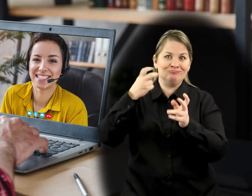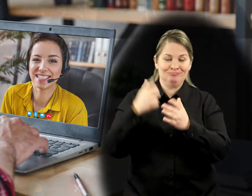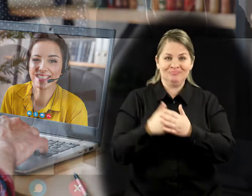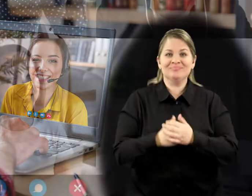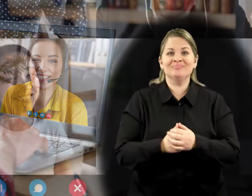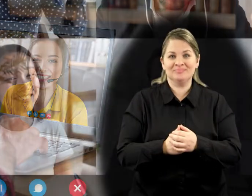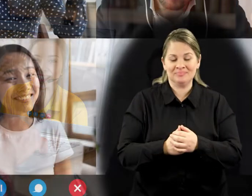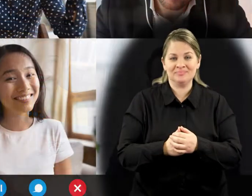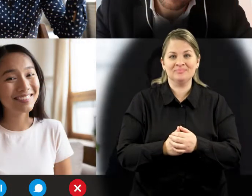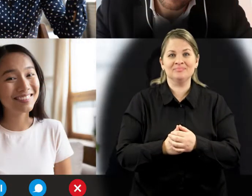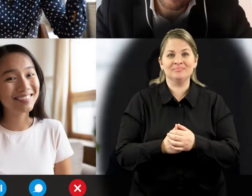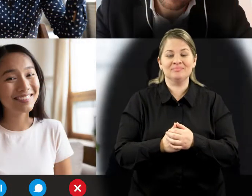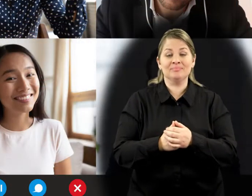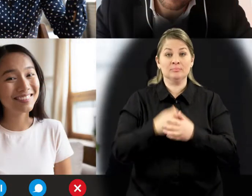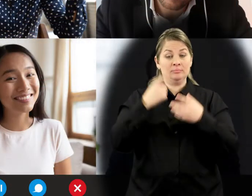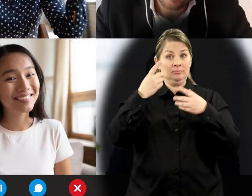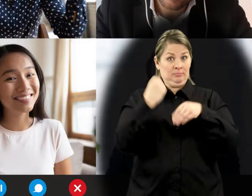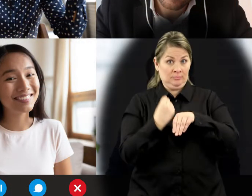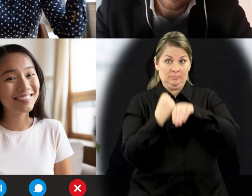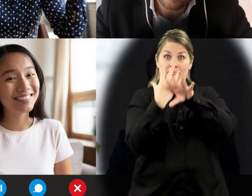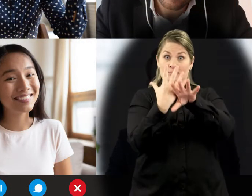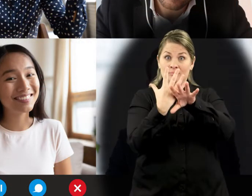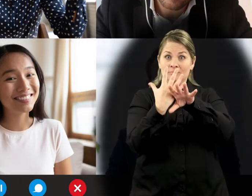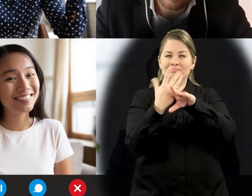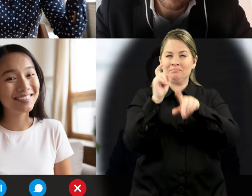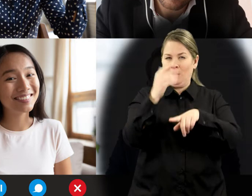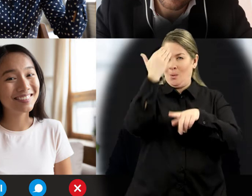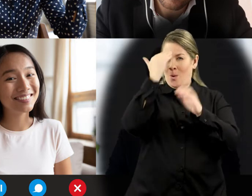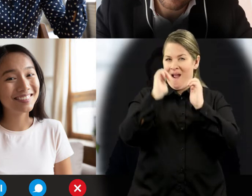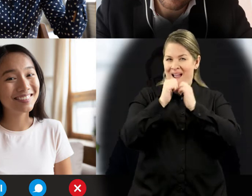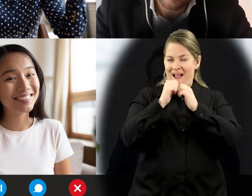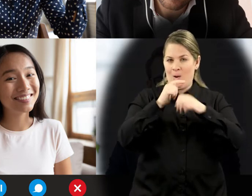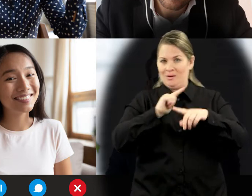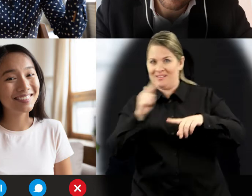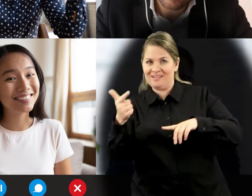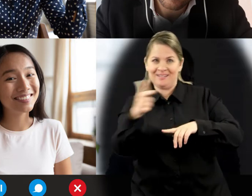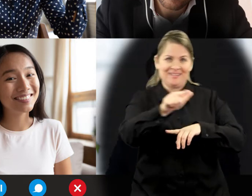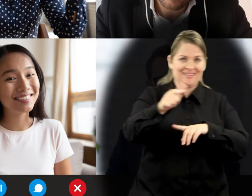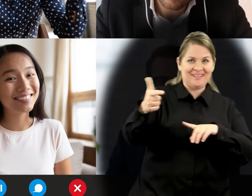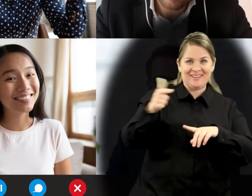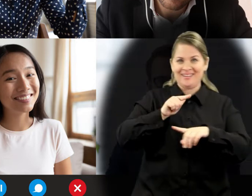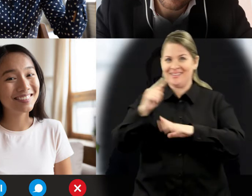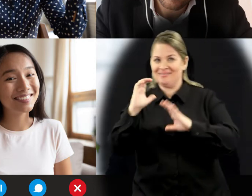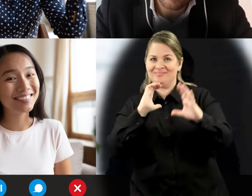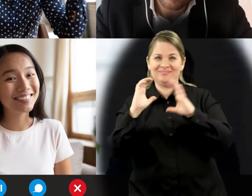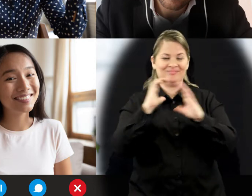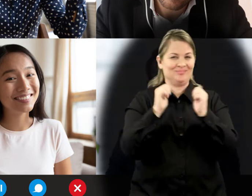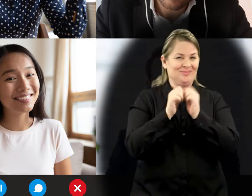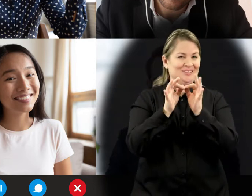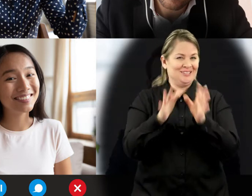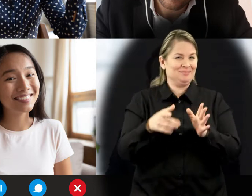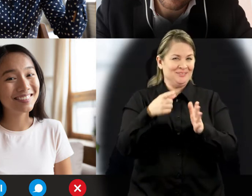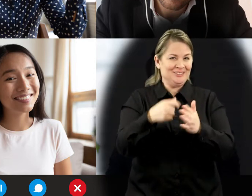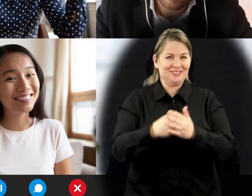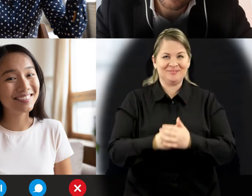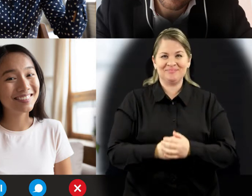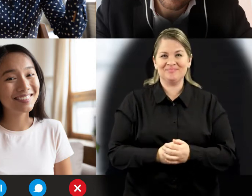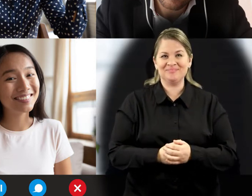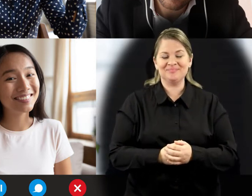It also helps to make sure everyone understands the role of the interpreter and how to take turns speaking.